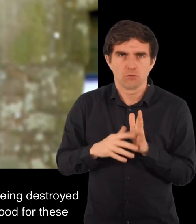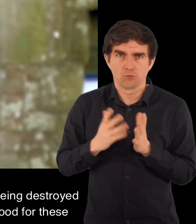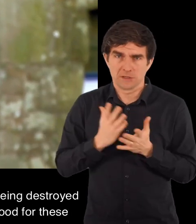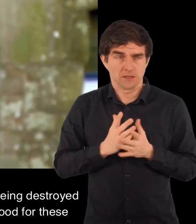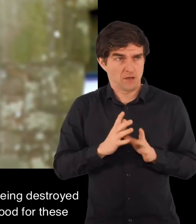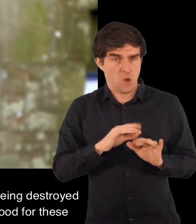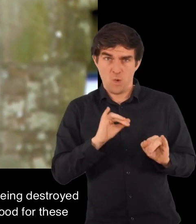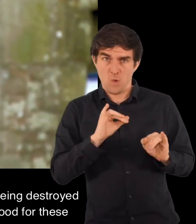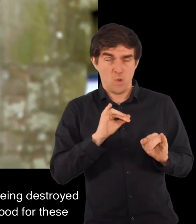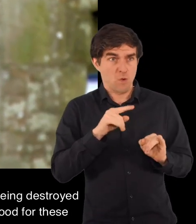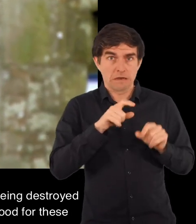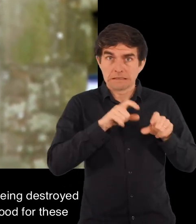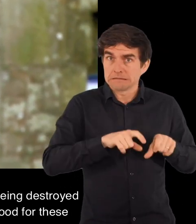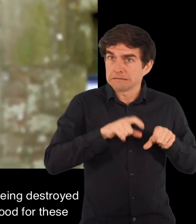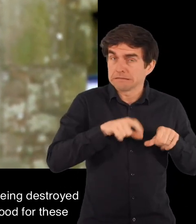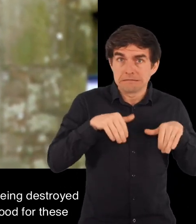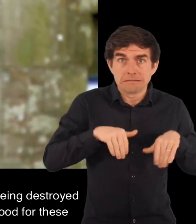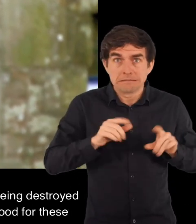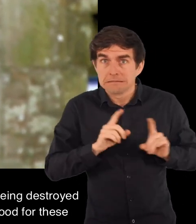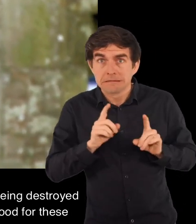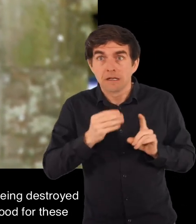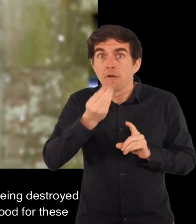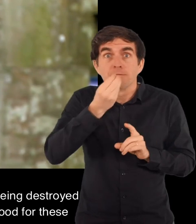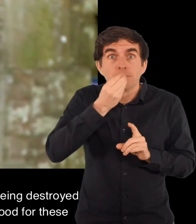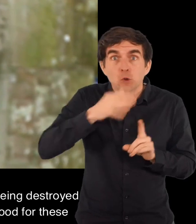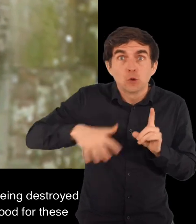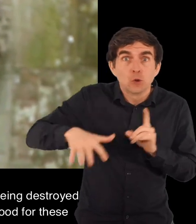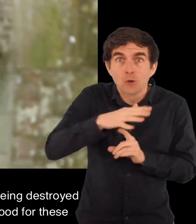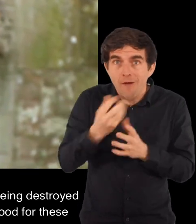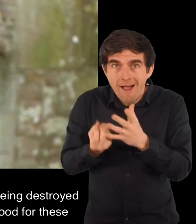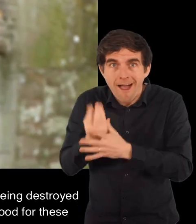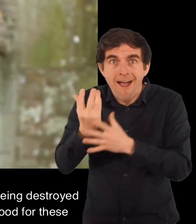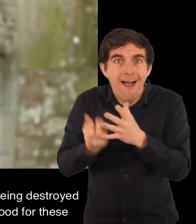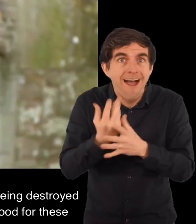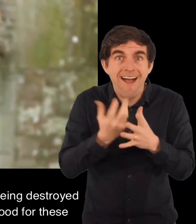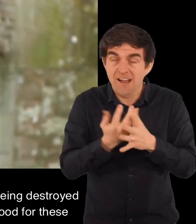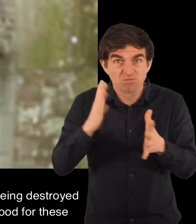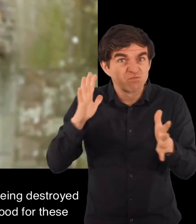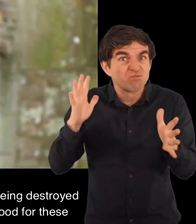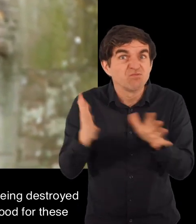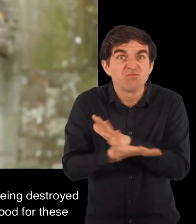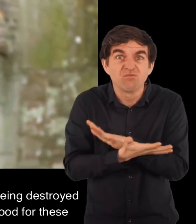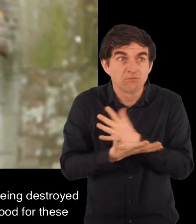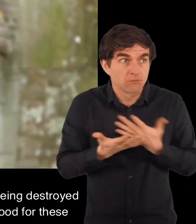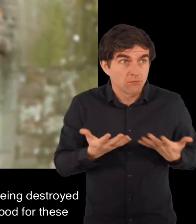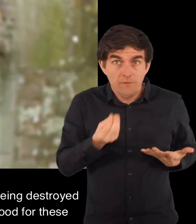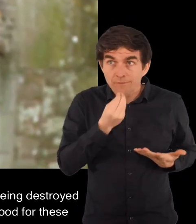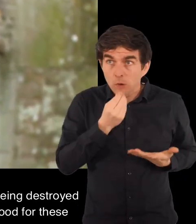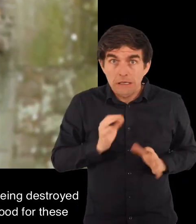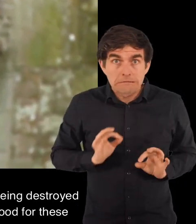were in a bad way. The crops were being destroyed in the local area, so there was no food for these